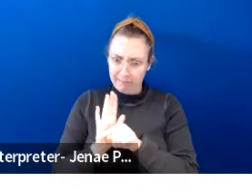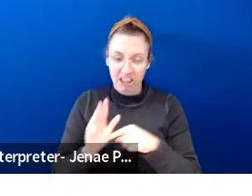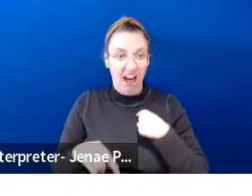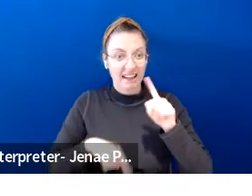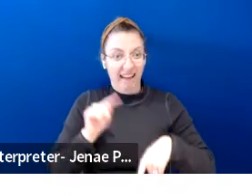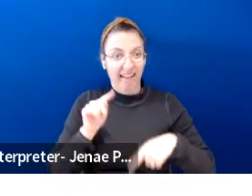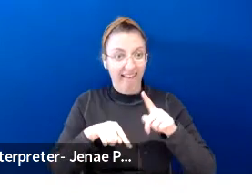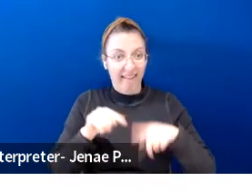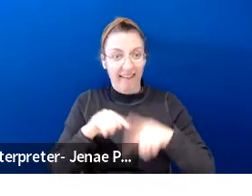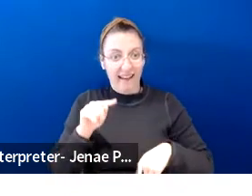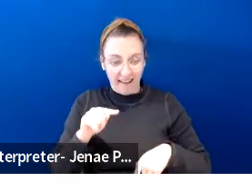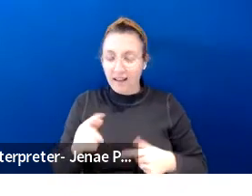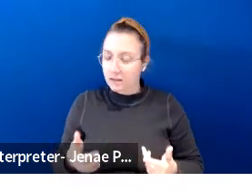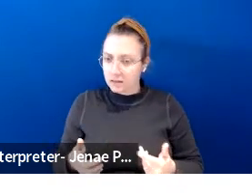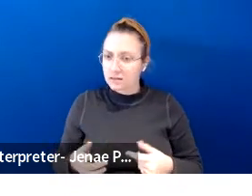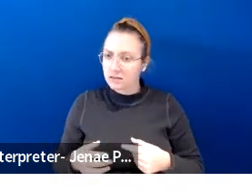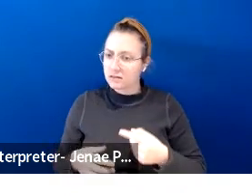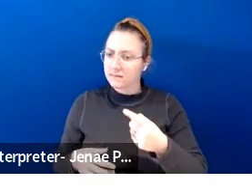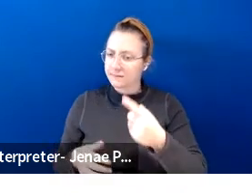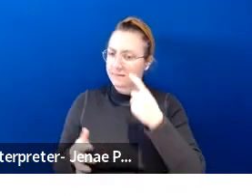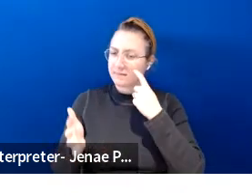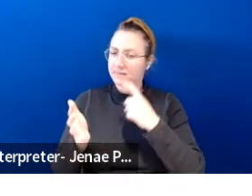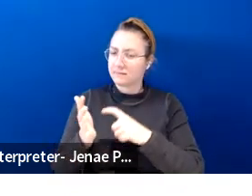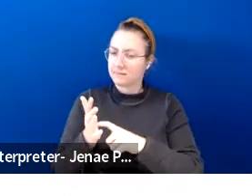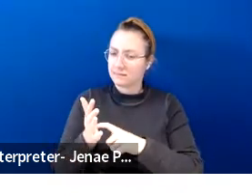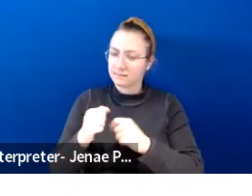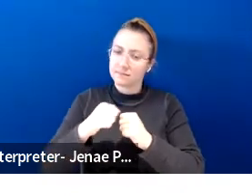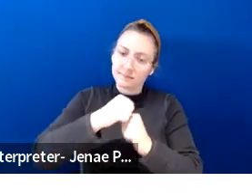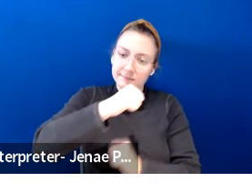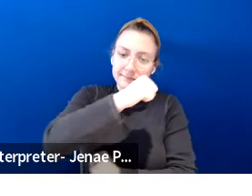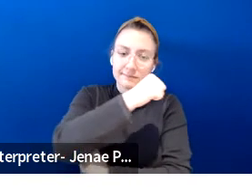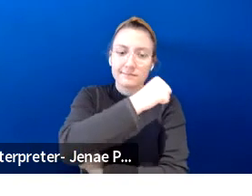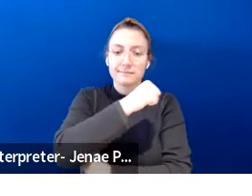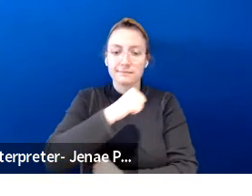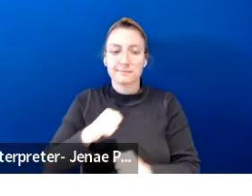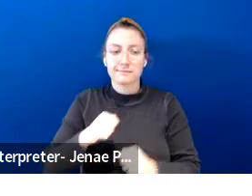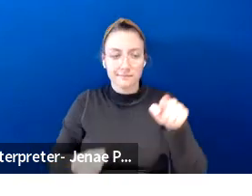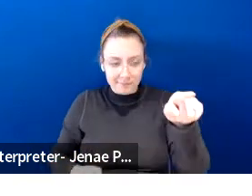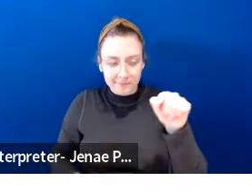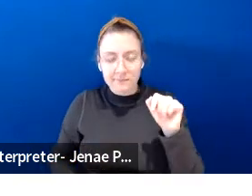You're recognizing in order to build willpower, you're recognizing what your strengths are.